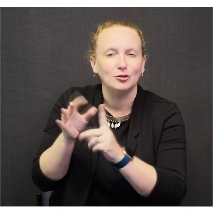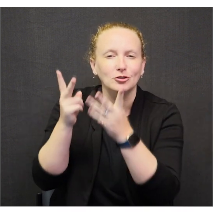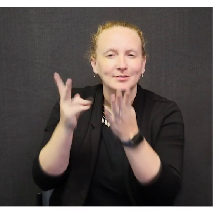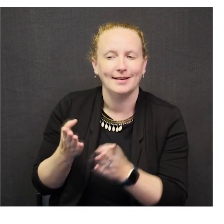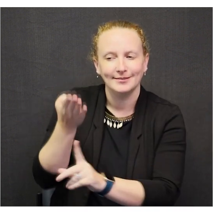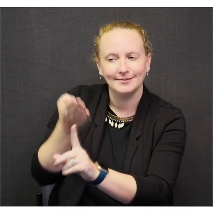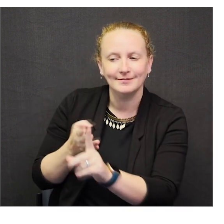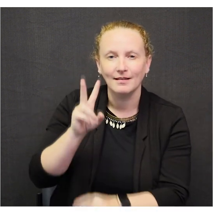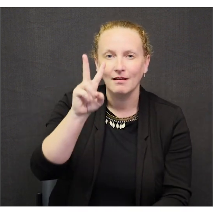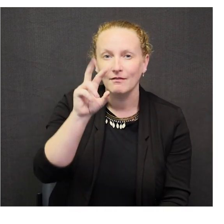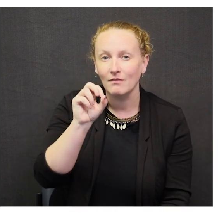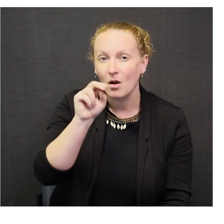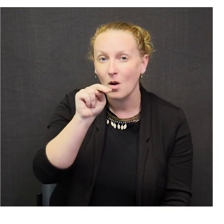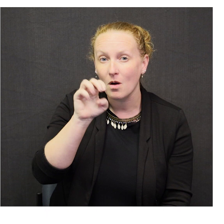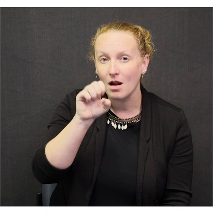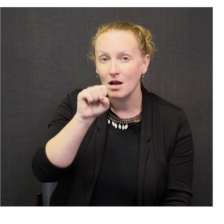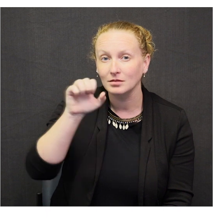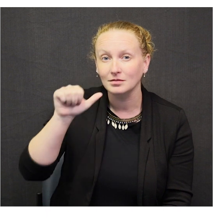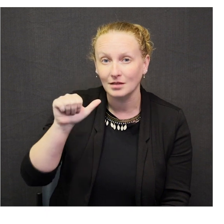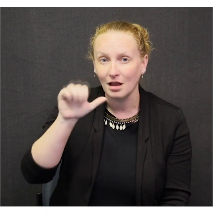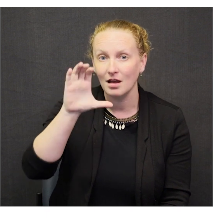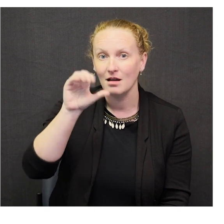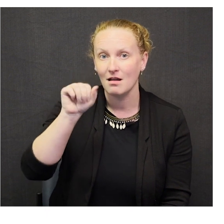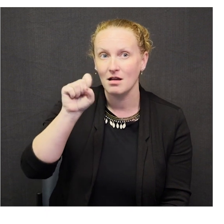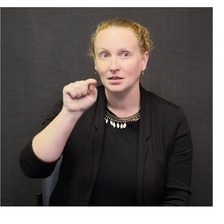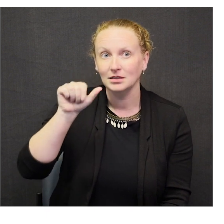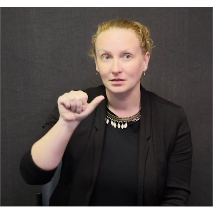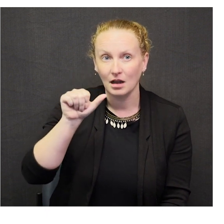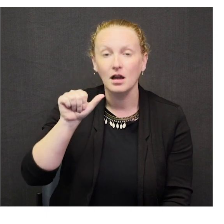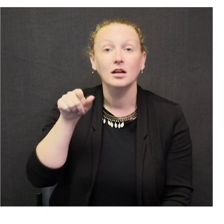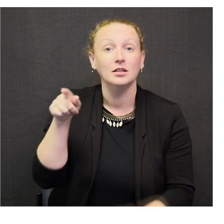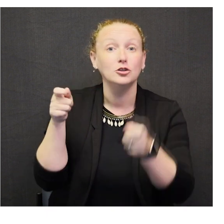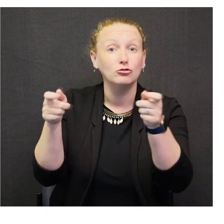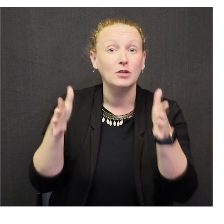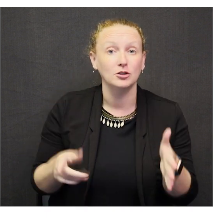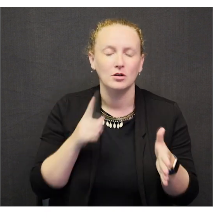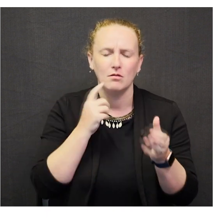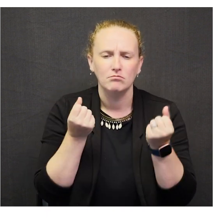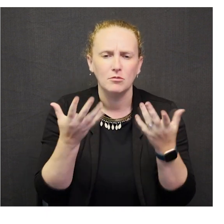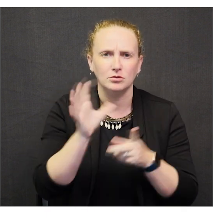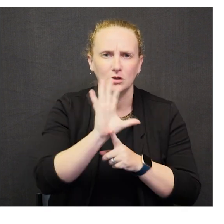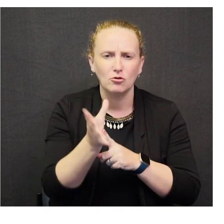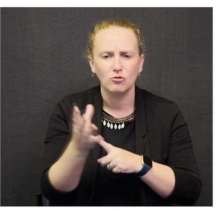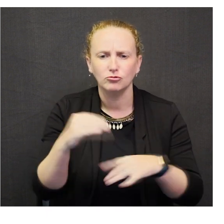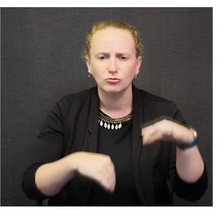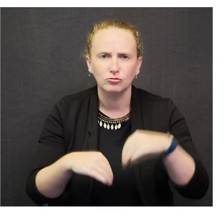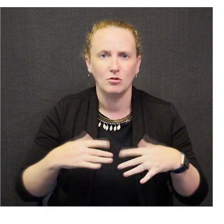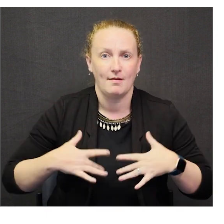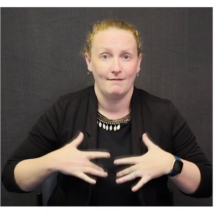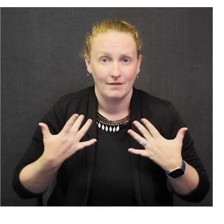Vonessa Costa, who is the director of multicultural affairs and patient services at Cambridge